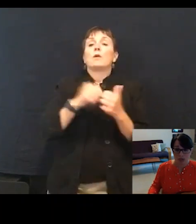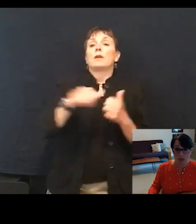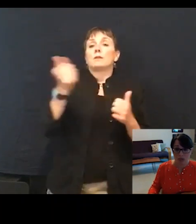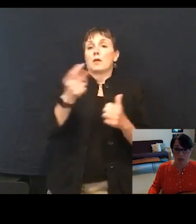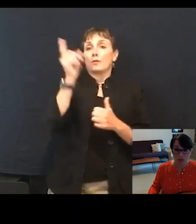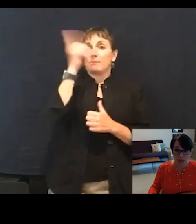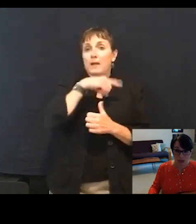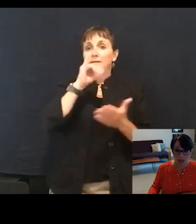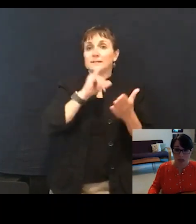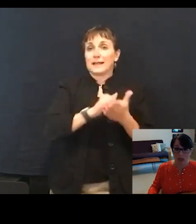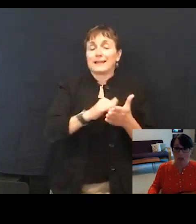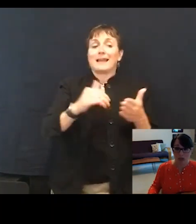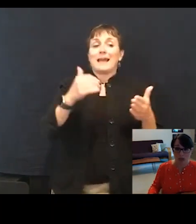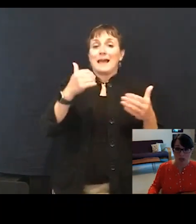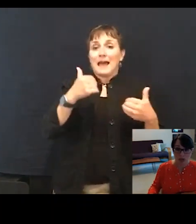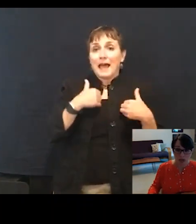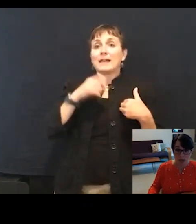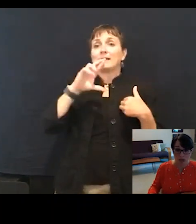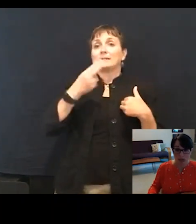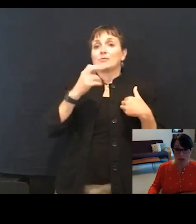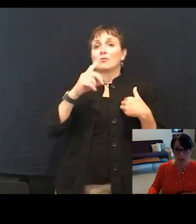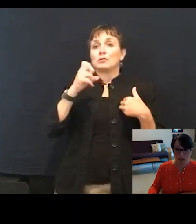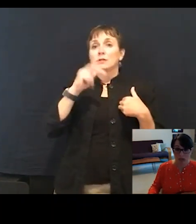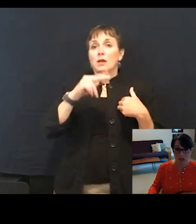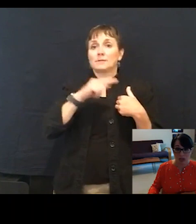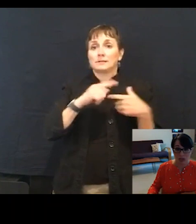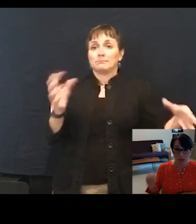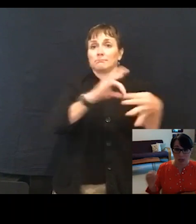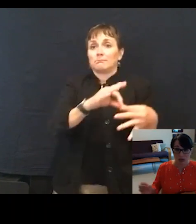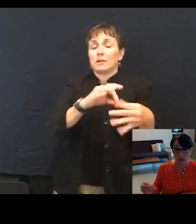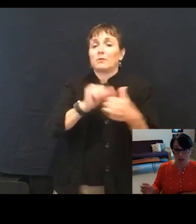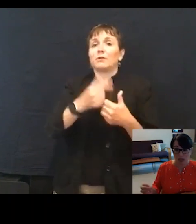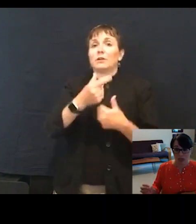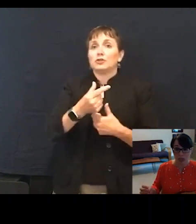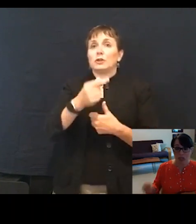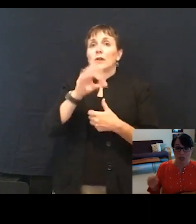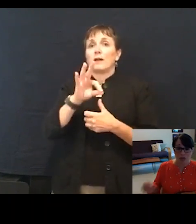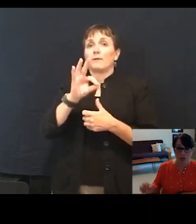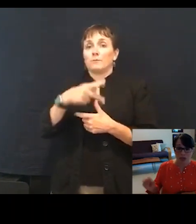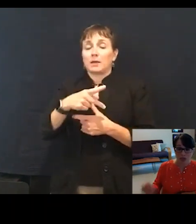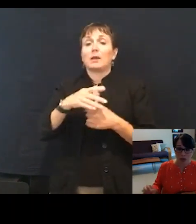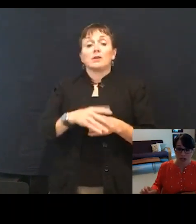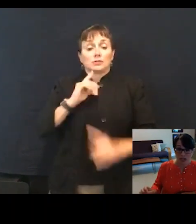So put simply, the rhodopsin molecules in this mouse glow green. So we can cross them.